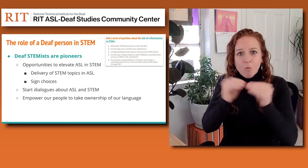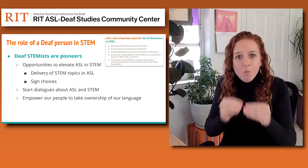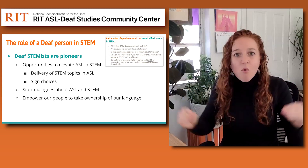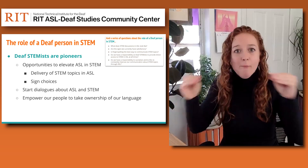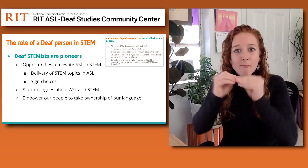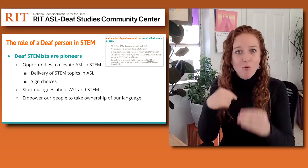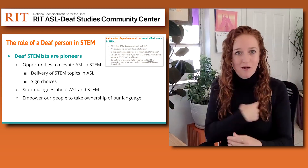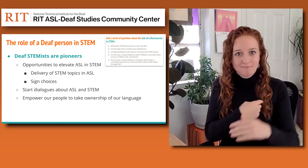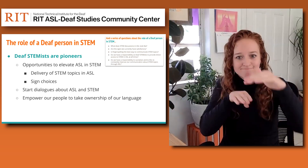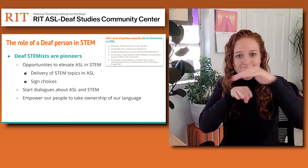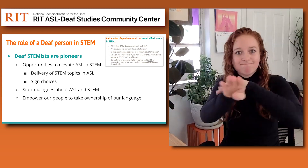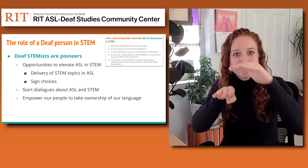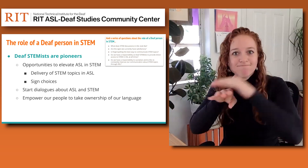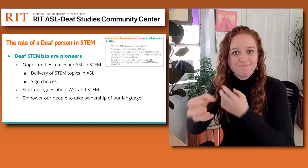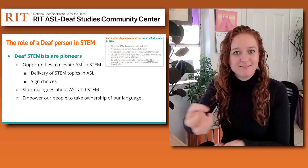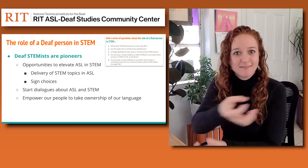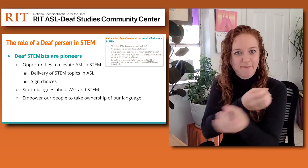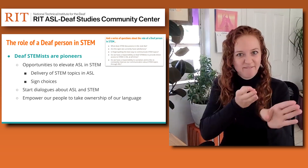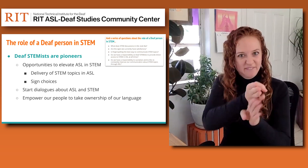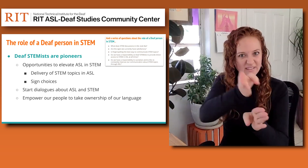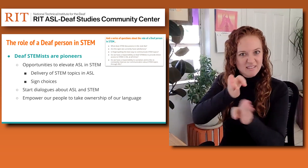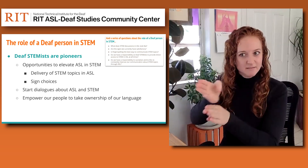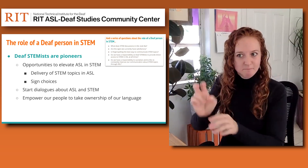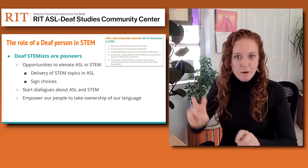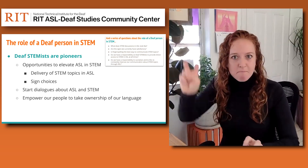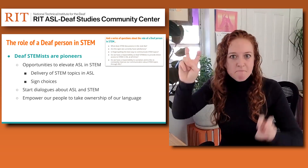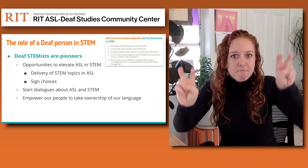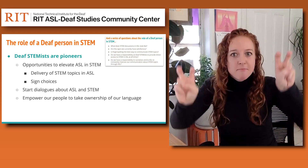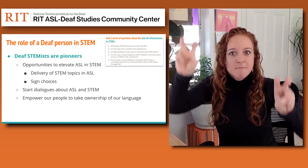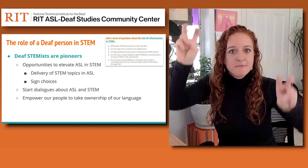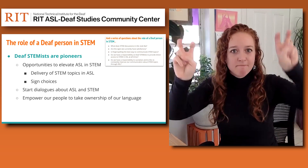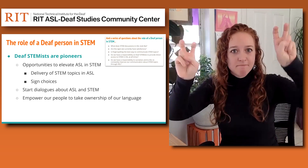there's more of us coming into the field.